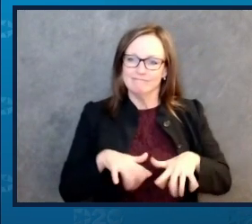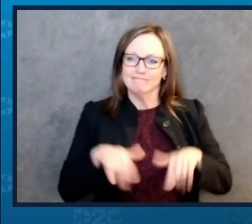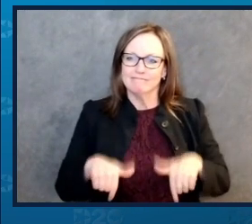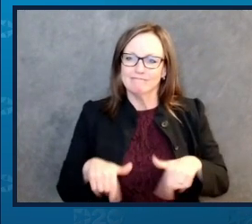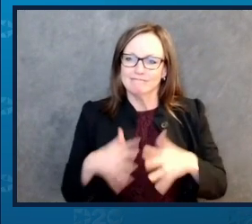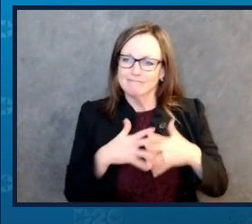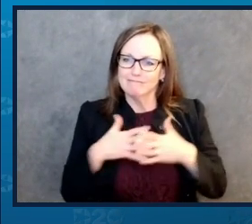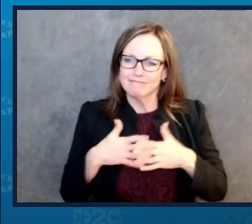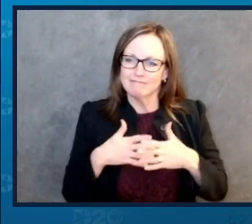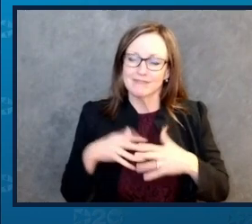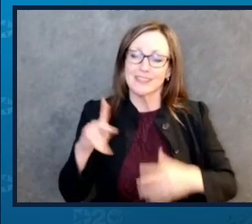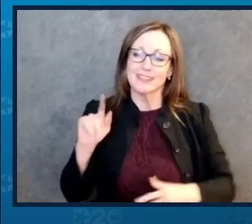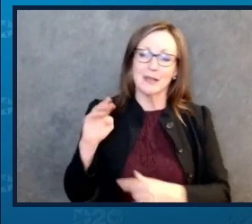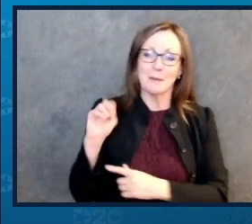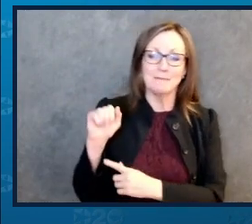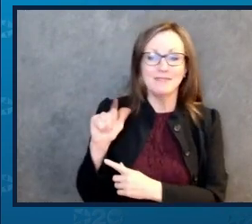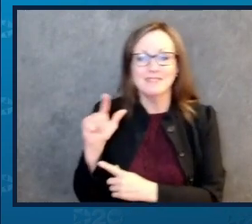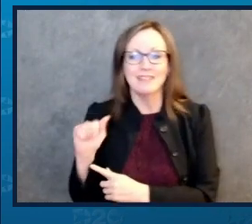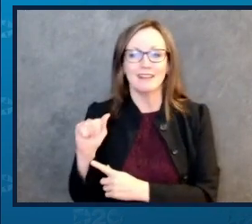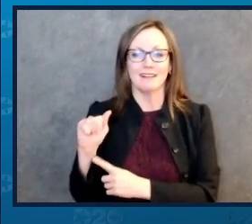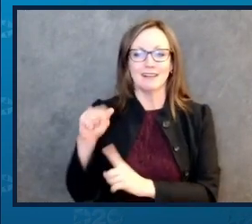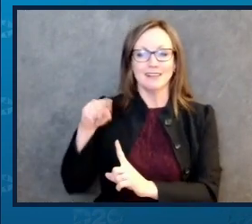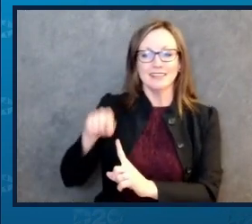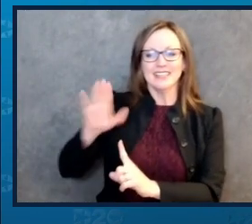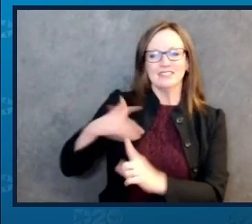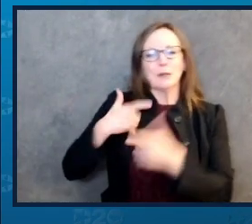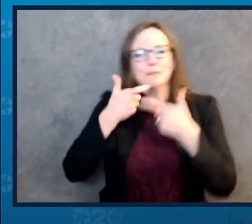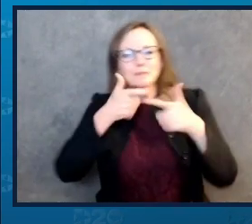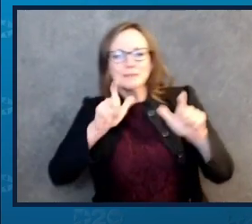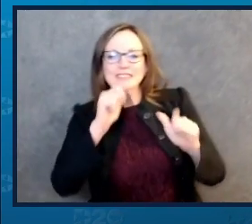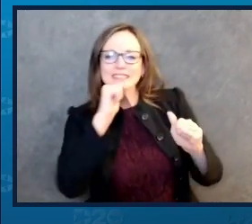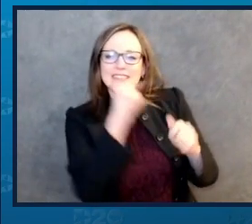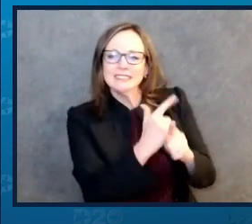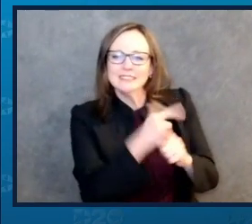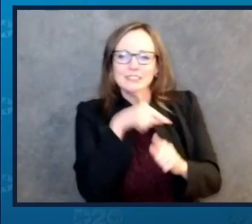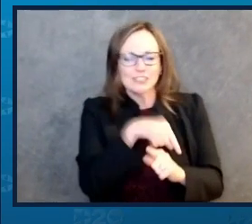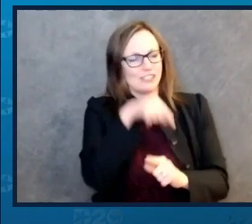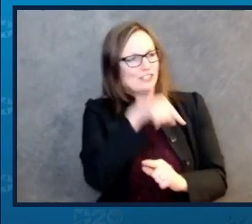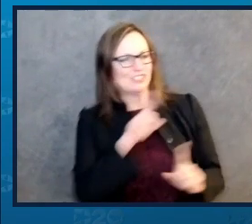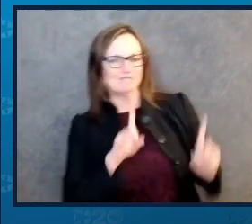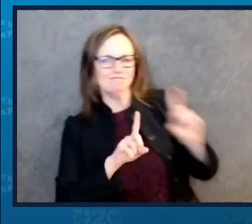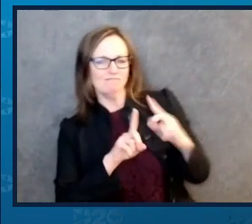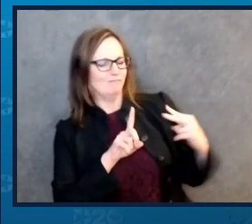BIG SISTER AND PROTECTOR.